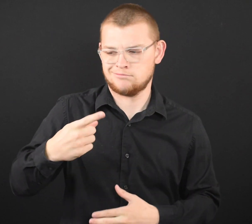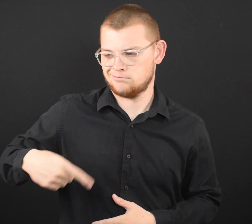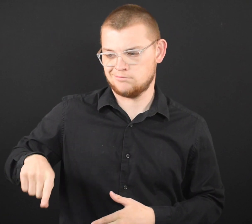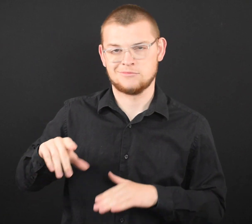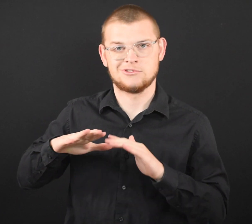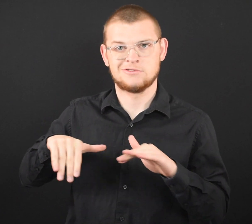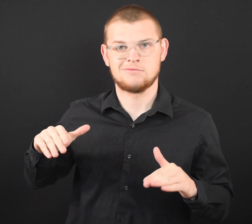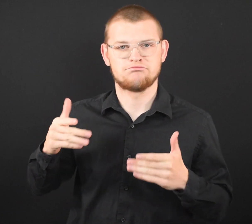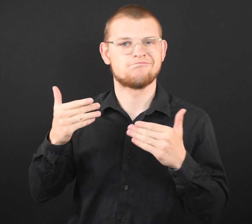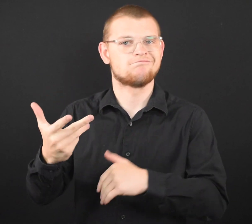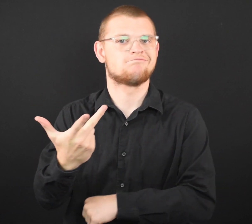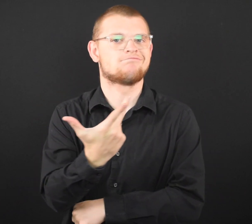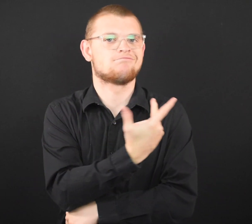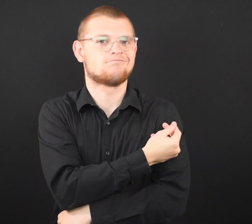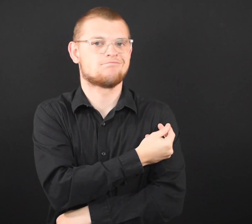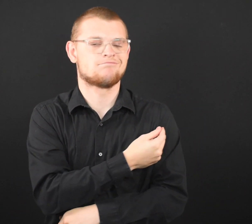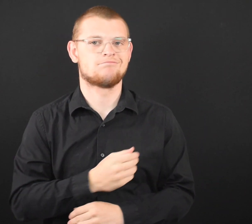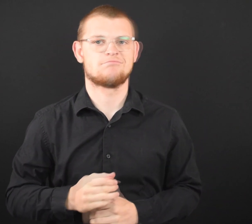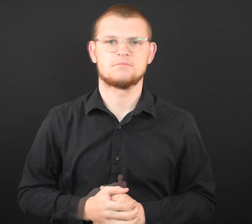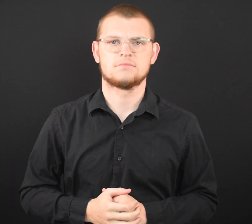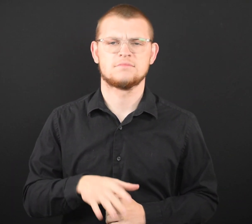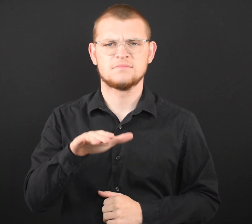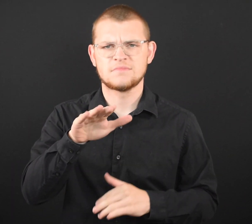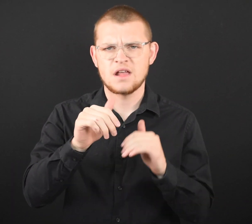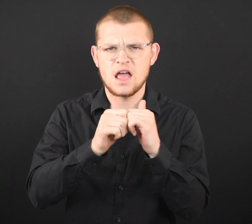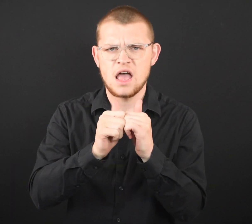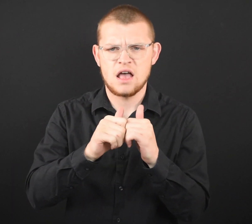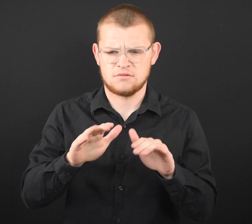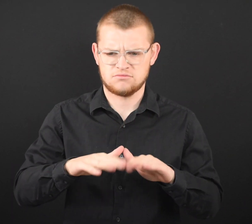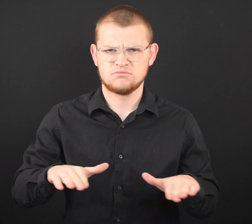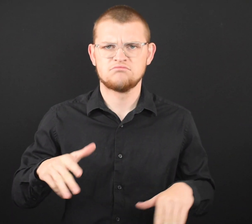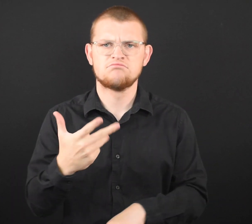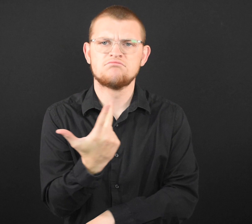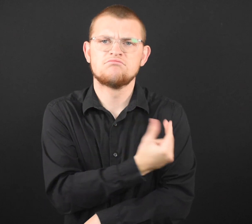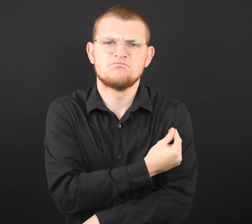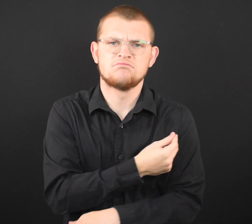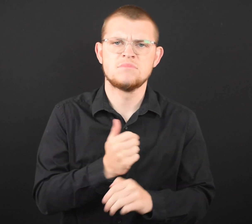How to Get Your Child Vaccinated ● Getting vaccinated is how we get back to